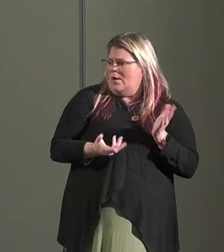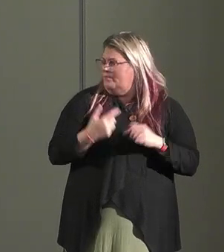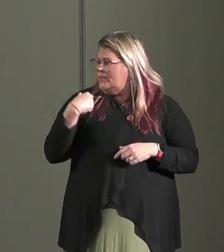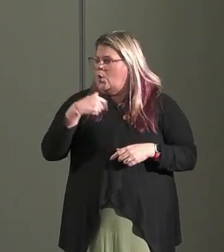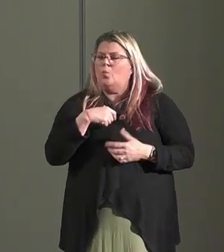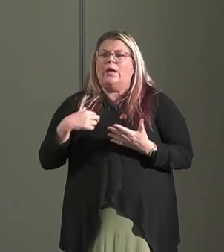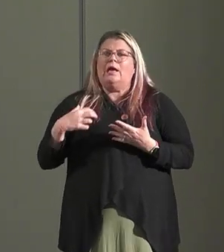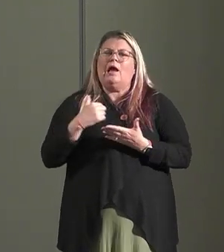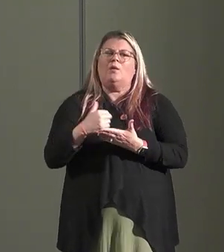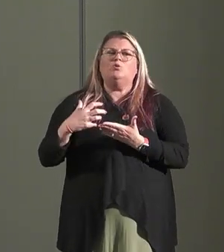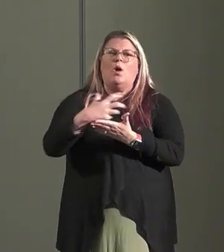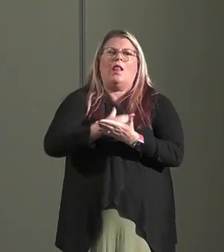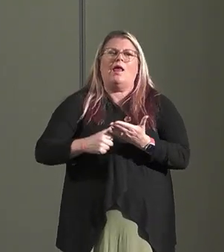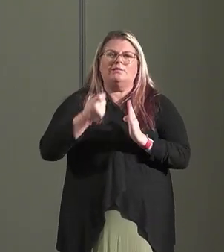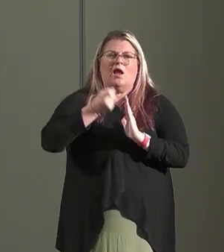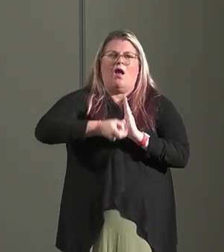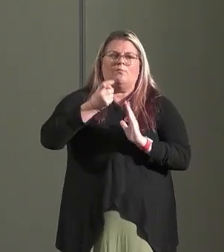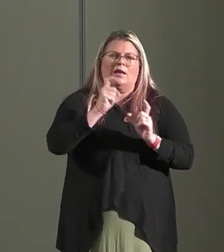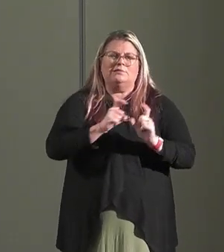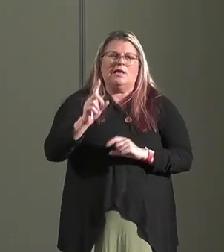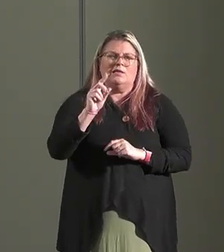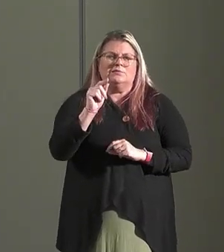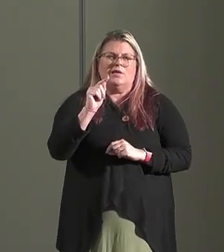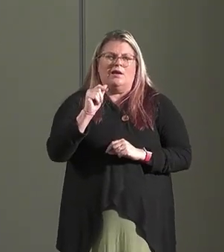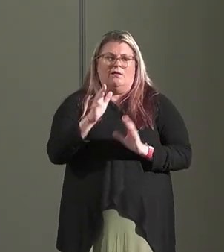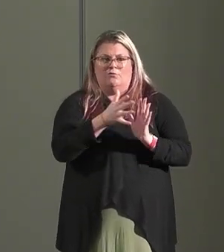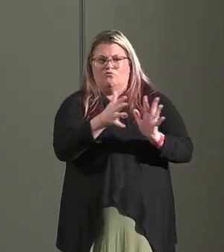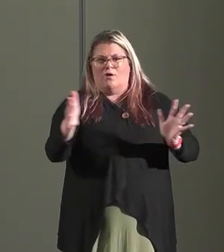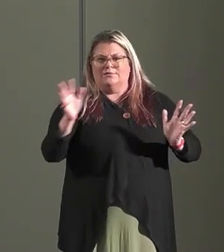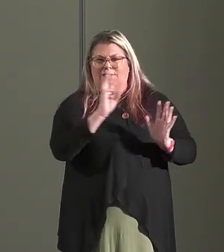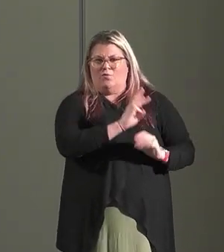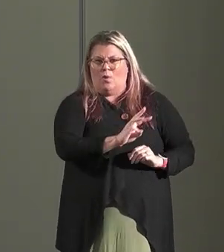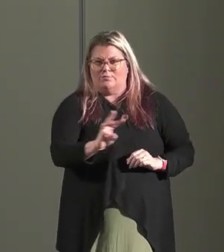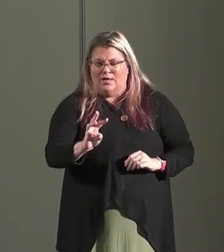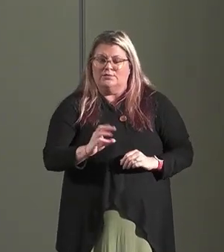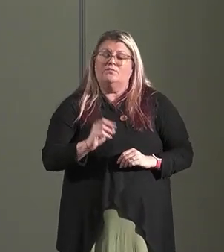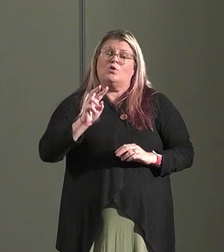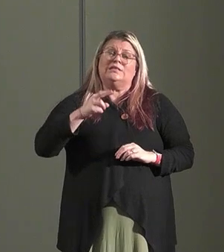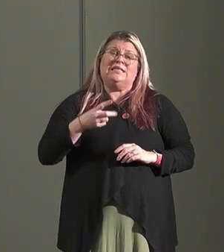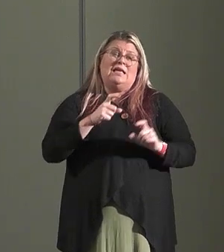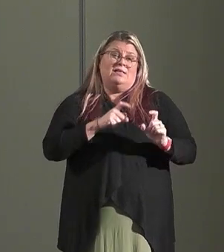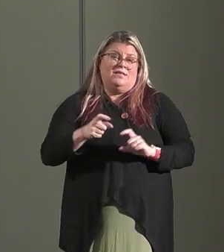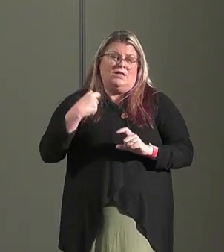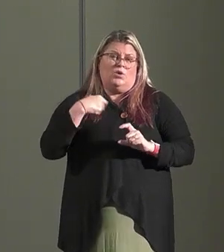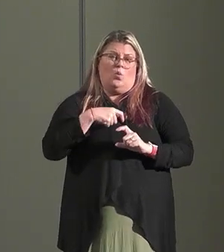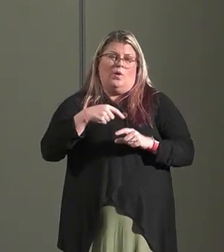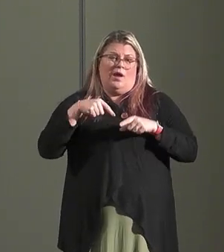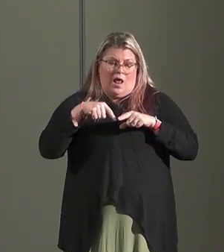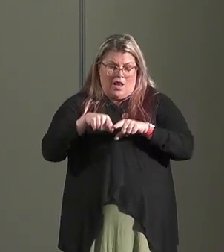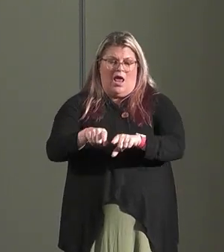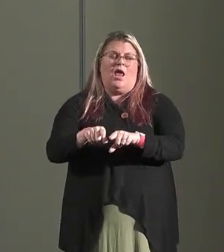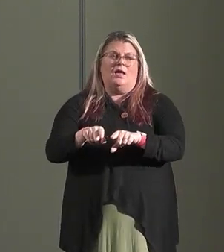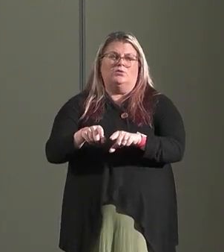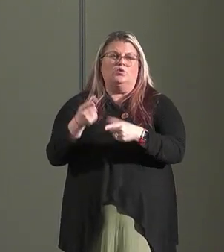test data across the sites for the second test. We aligned the test to what happened in 20 12